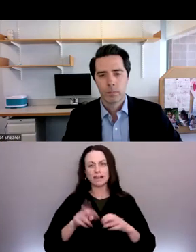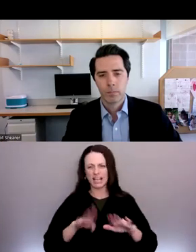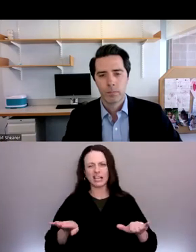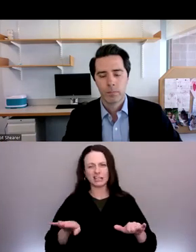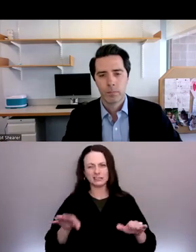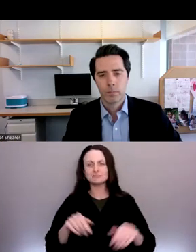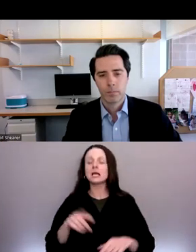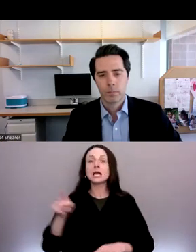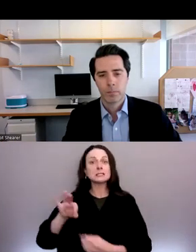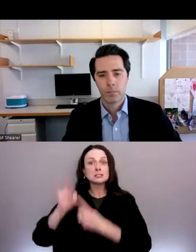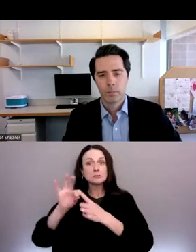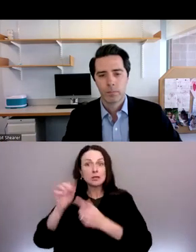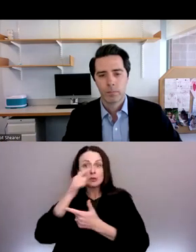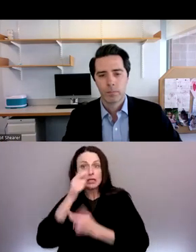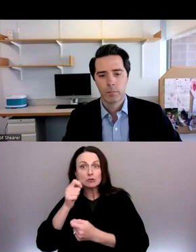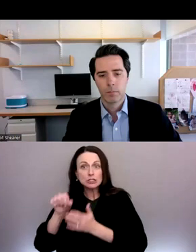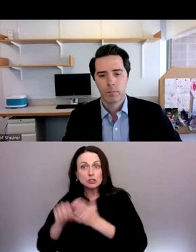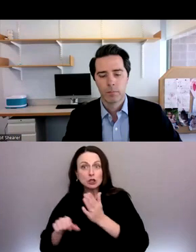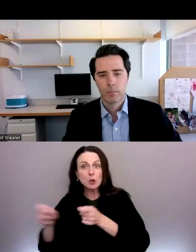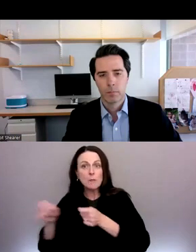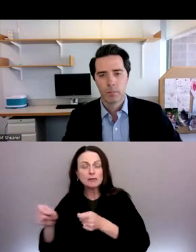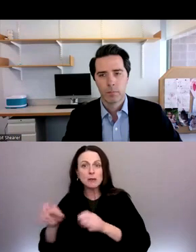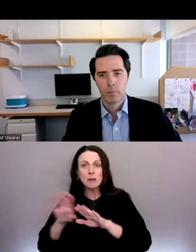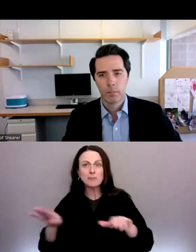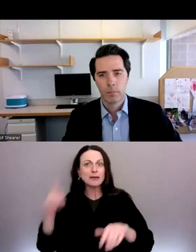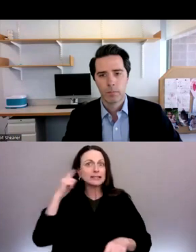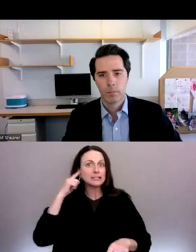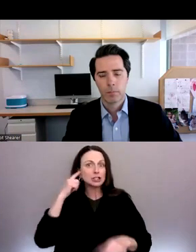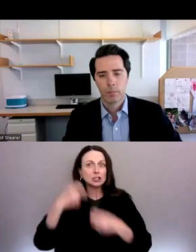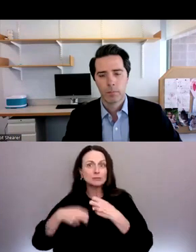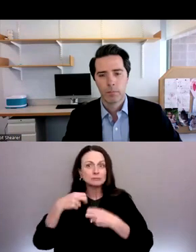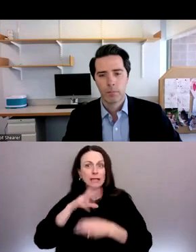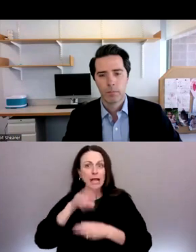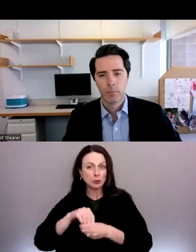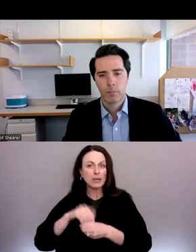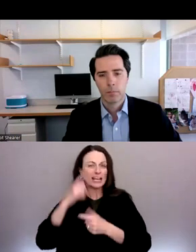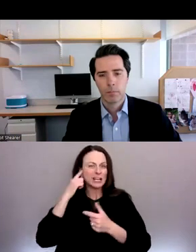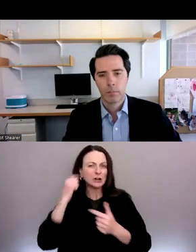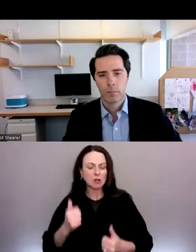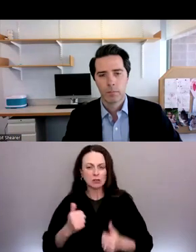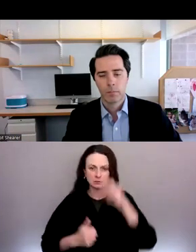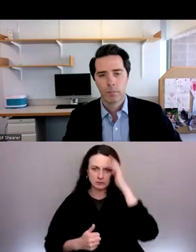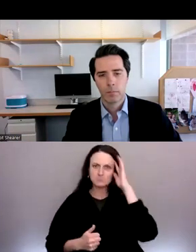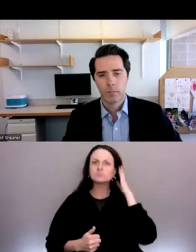interest in the surgical management of pediatric ear disorders including